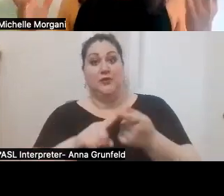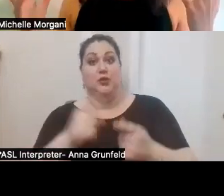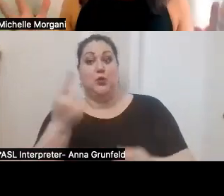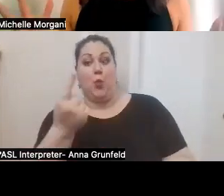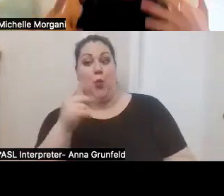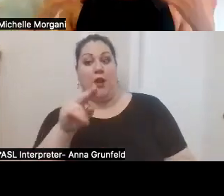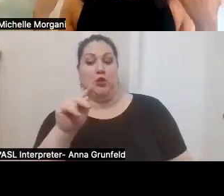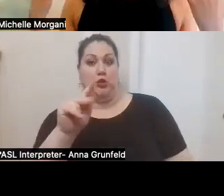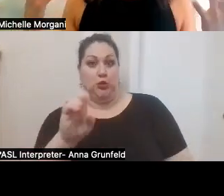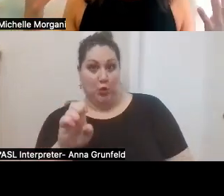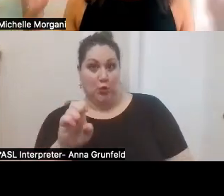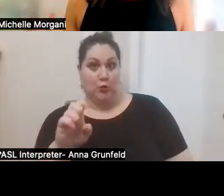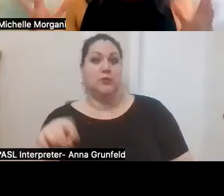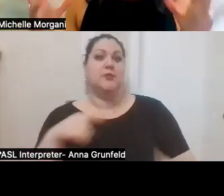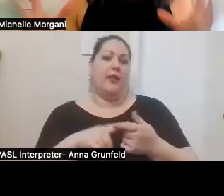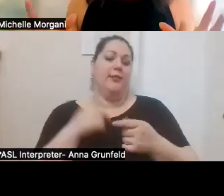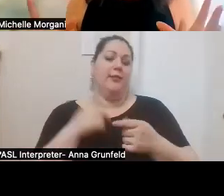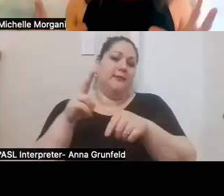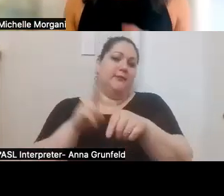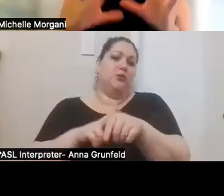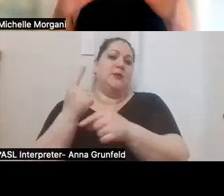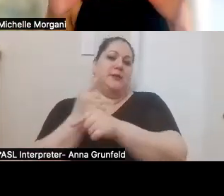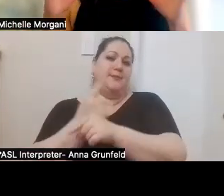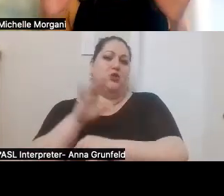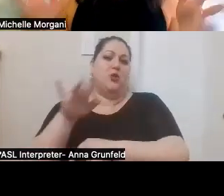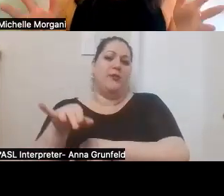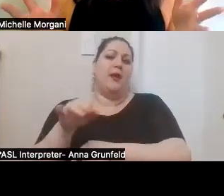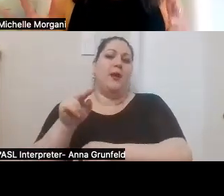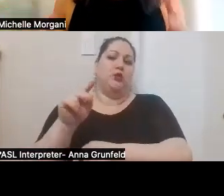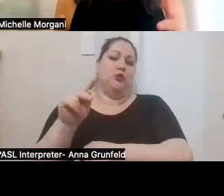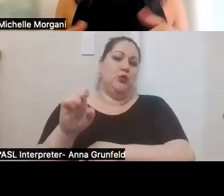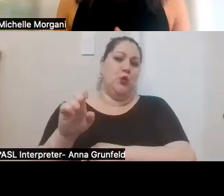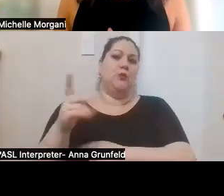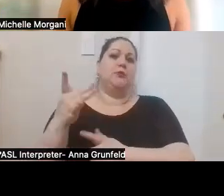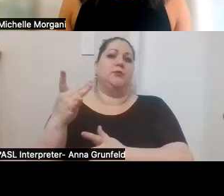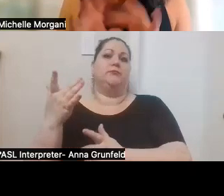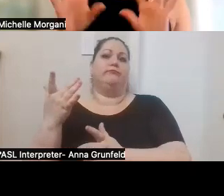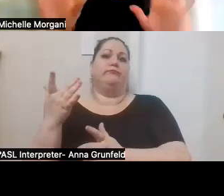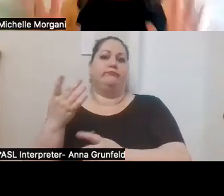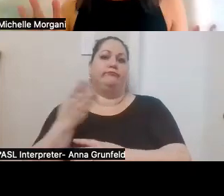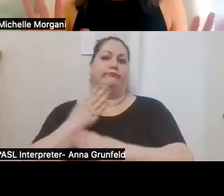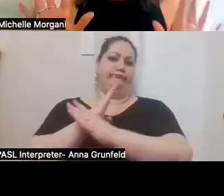would ensure is in a secure area of the site and making sure that everything is password